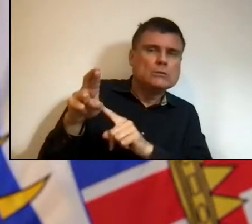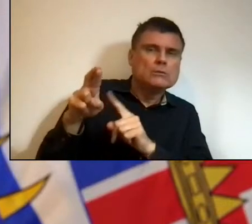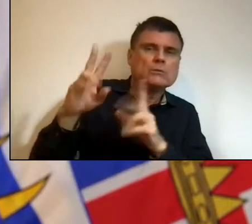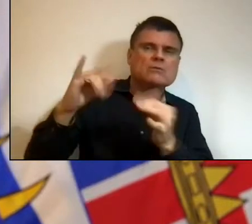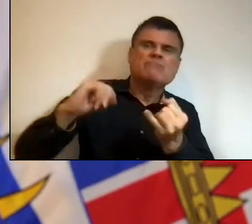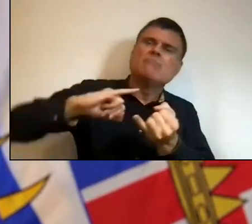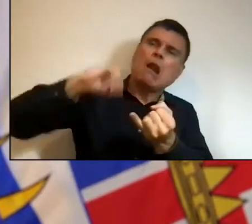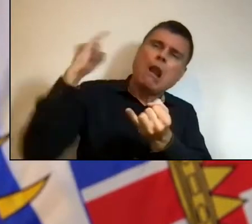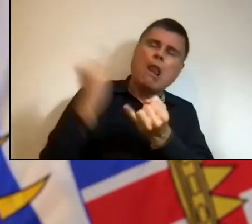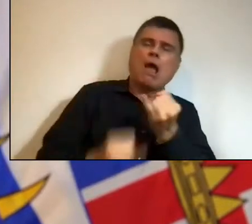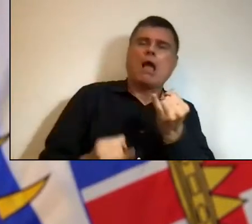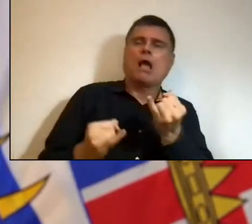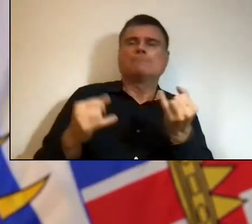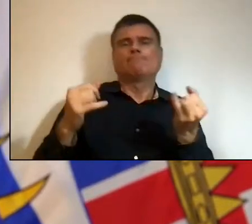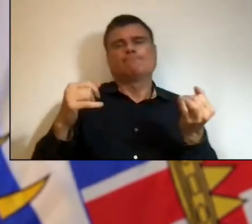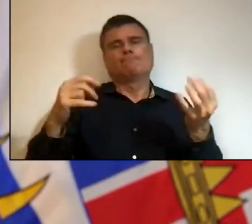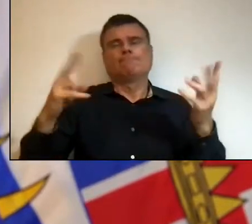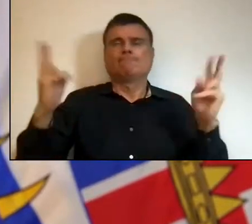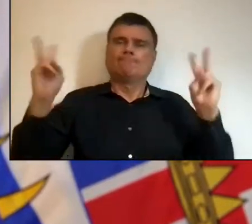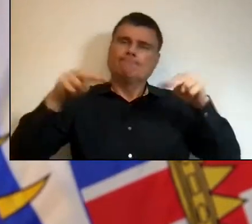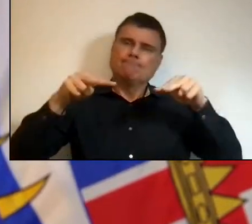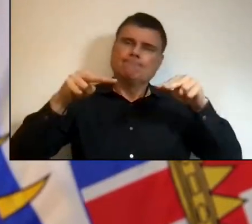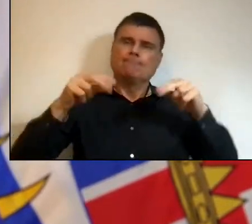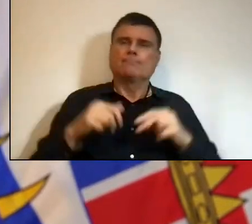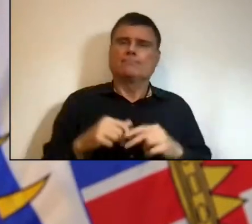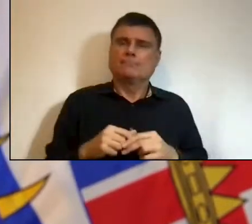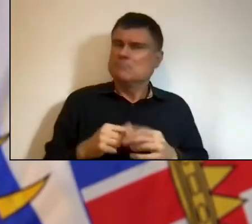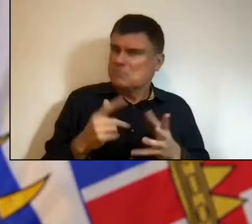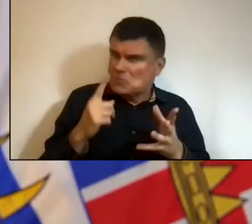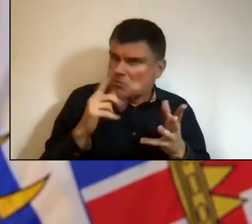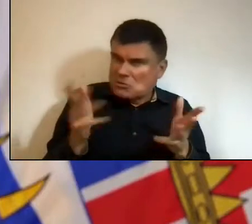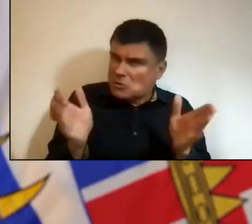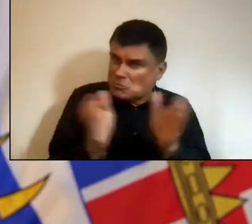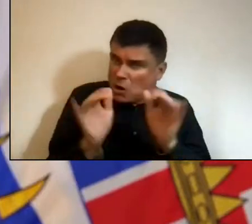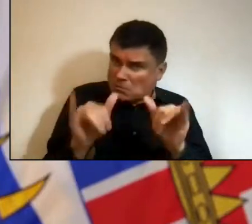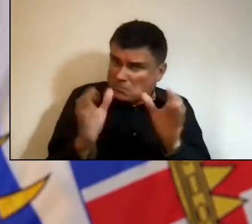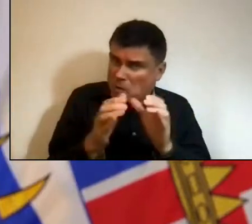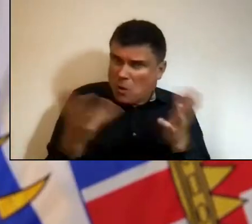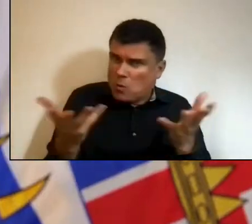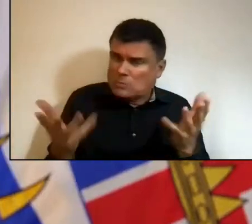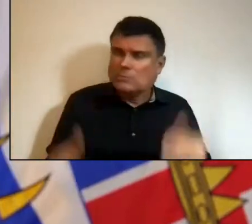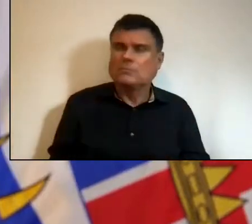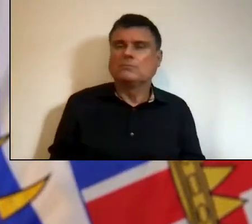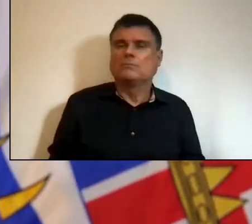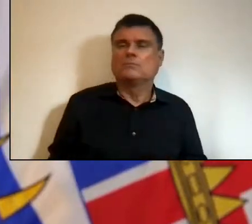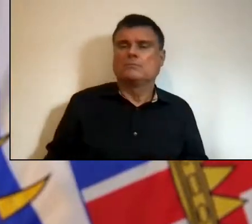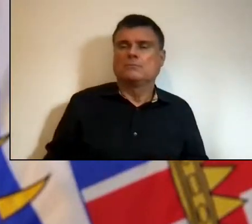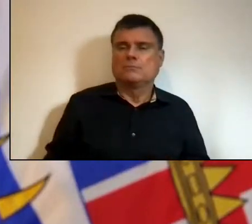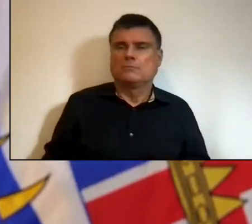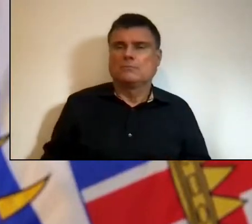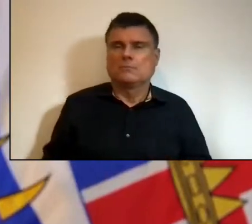limited numbers of people in attendance. Yeah So I have not